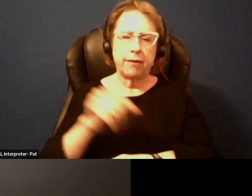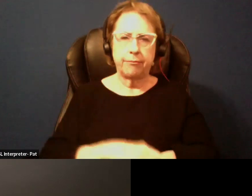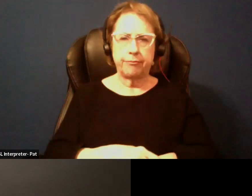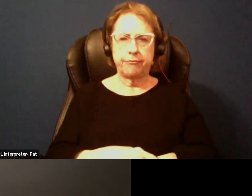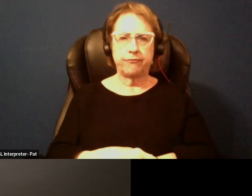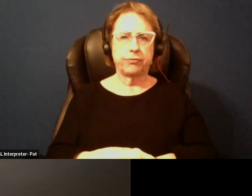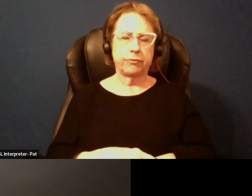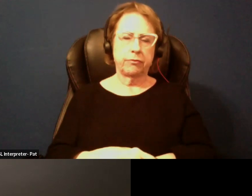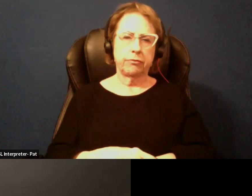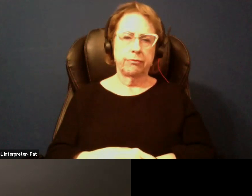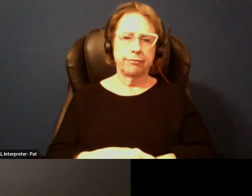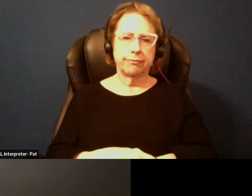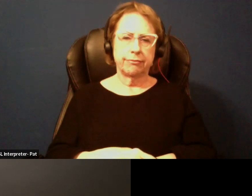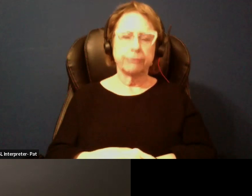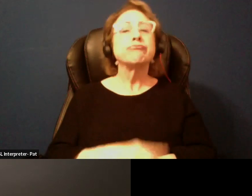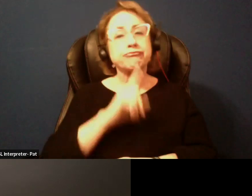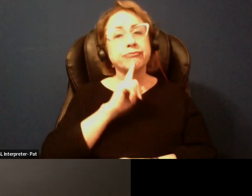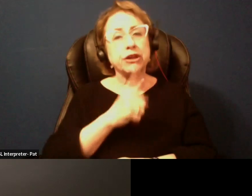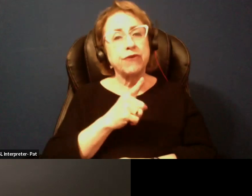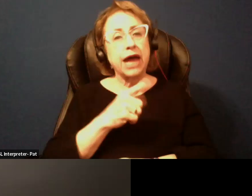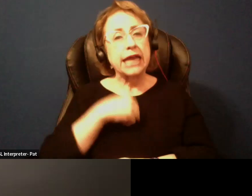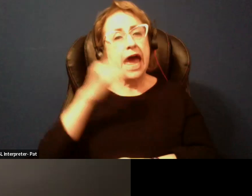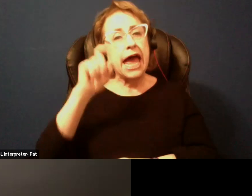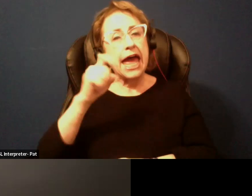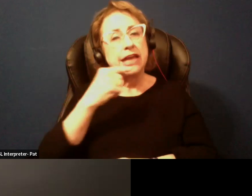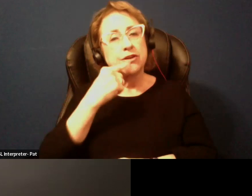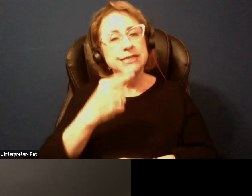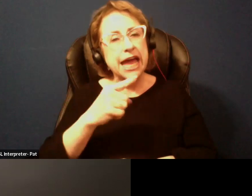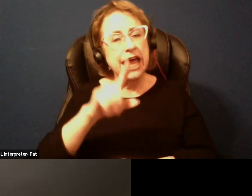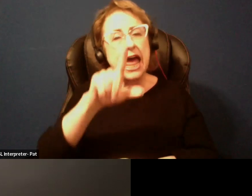I had an in fact say to somebody no I don't mean Louisiana I mean Los Angeles.